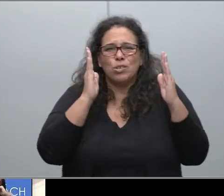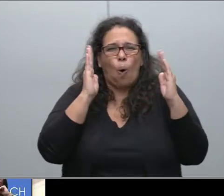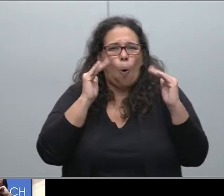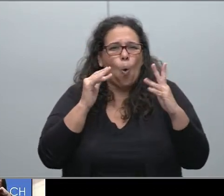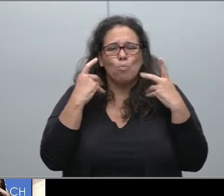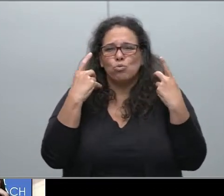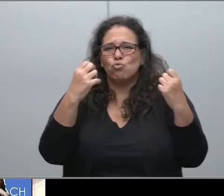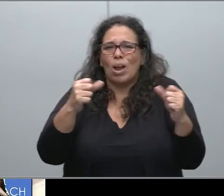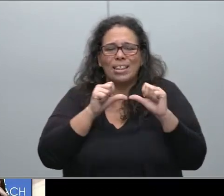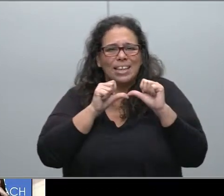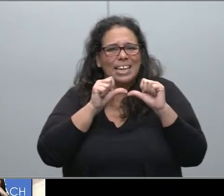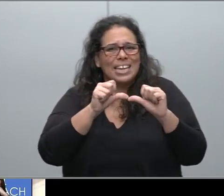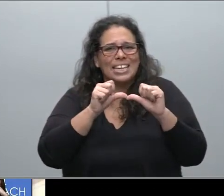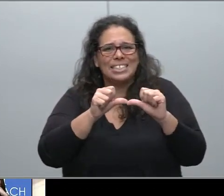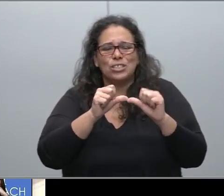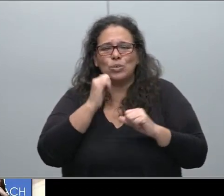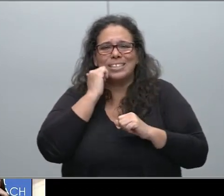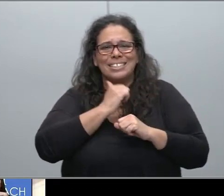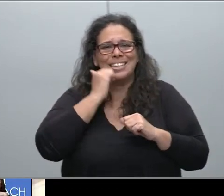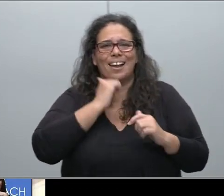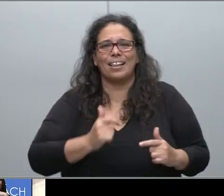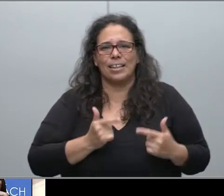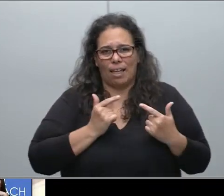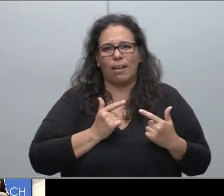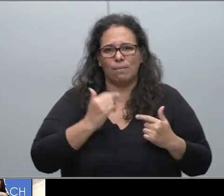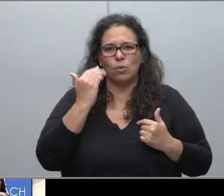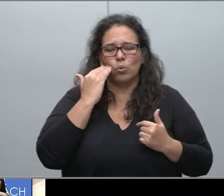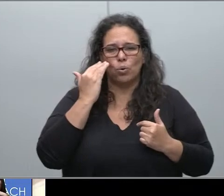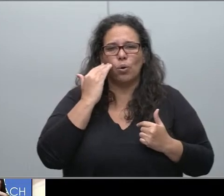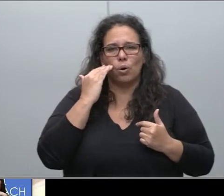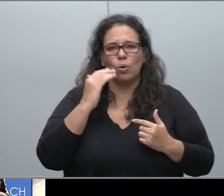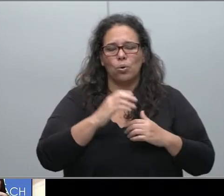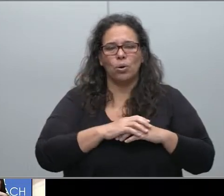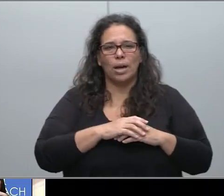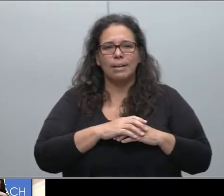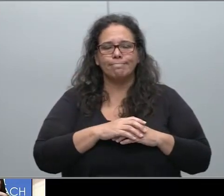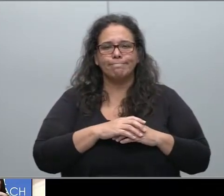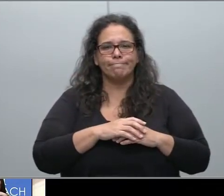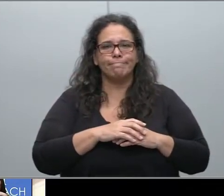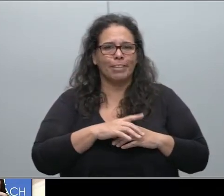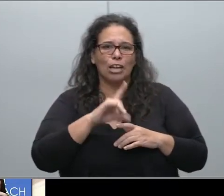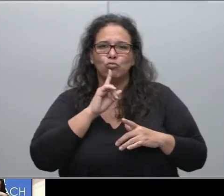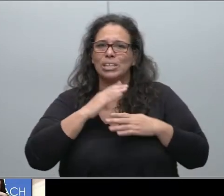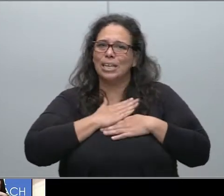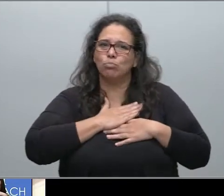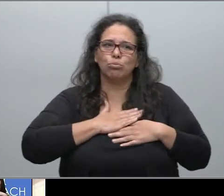But by telling the truth, sometimes we are not being a nice, a good citizen,